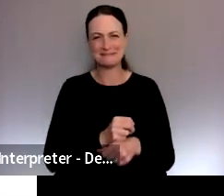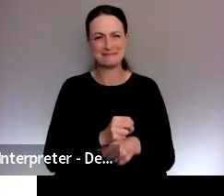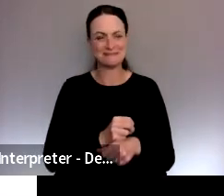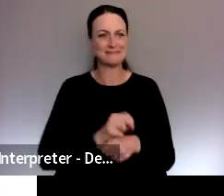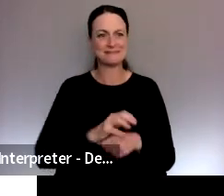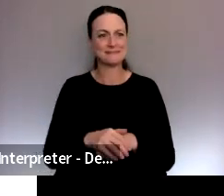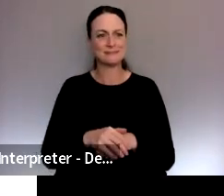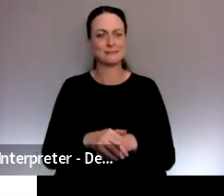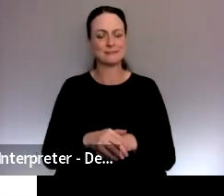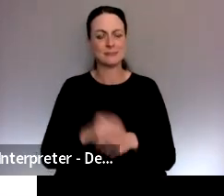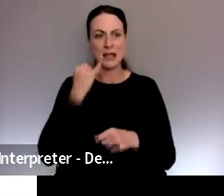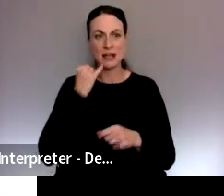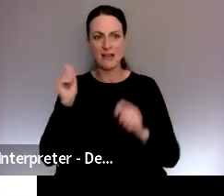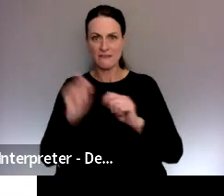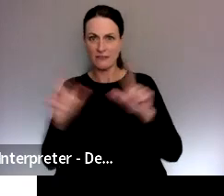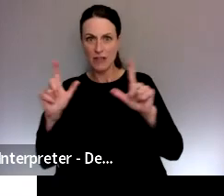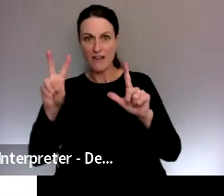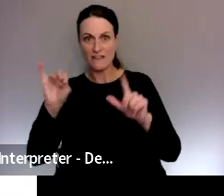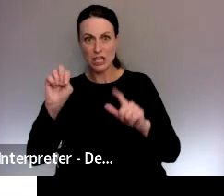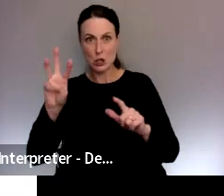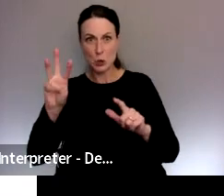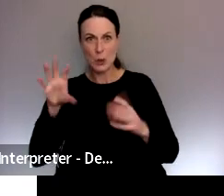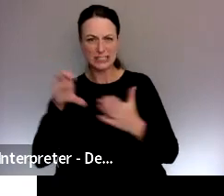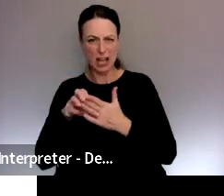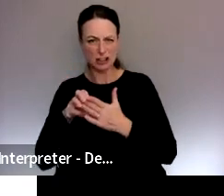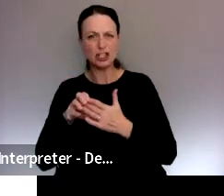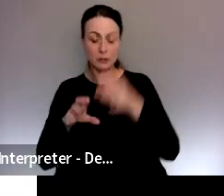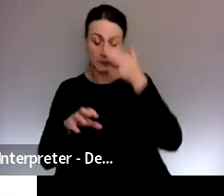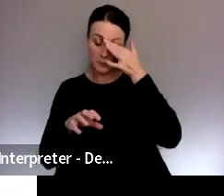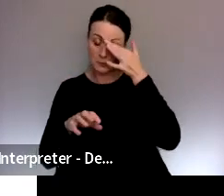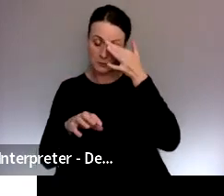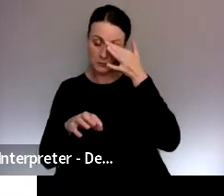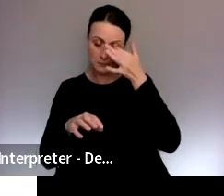If you just go into the View section of your PowerPoint